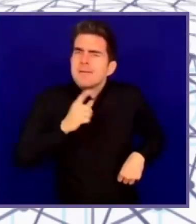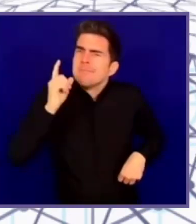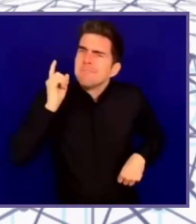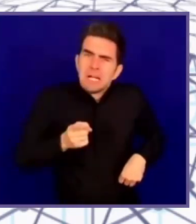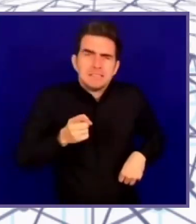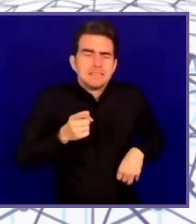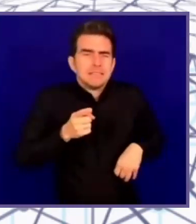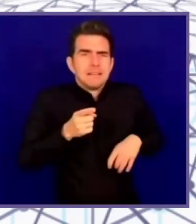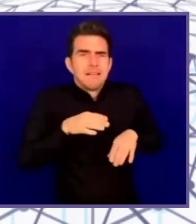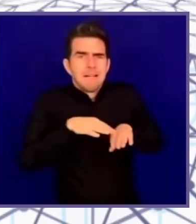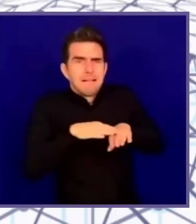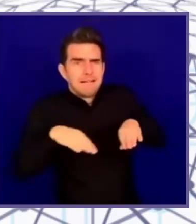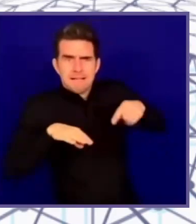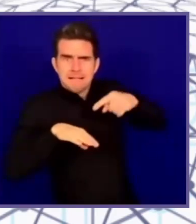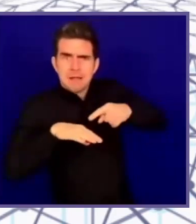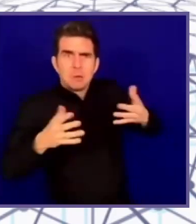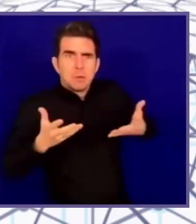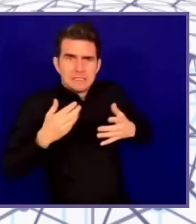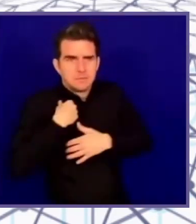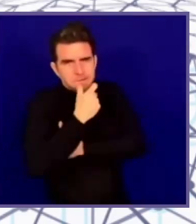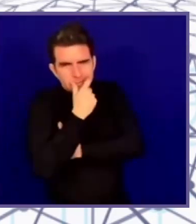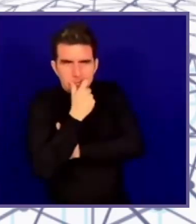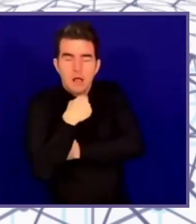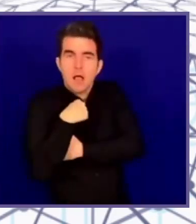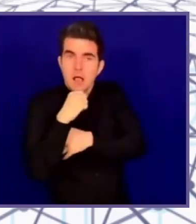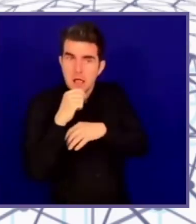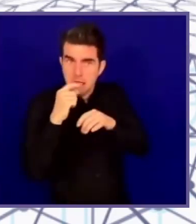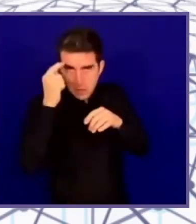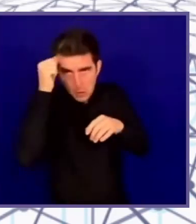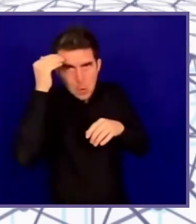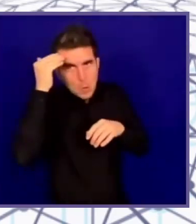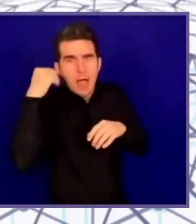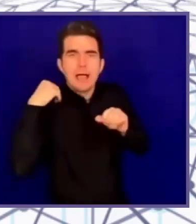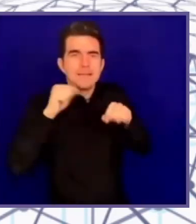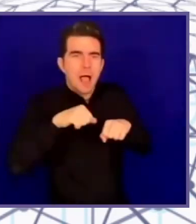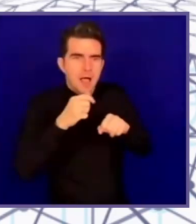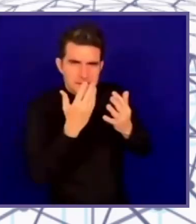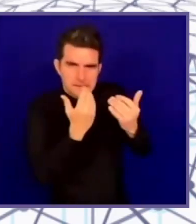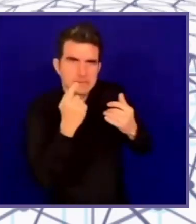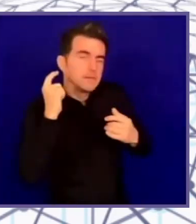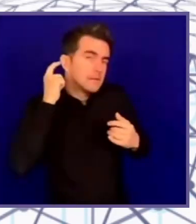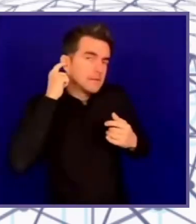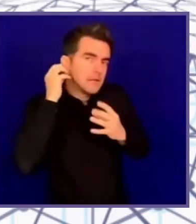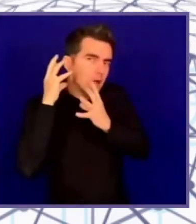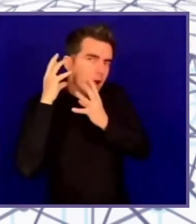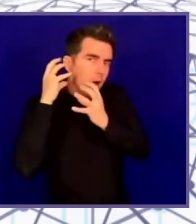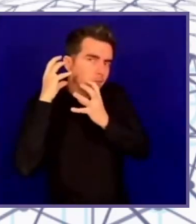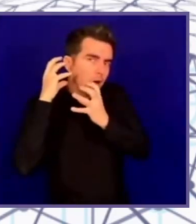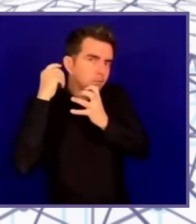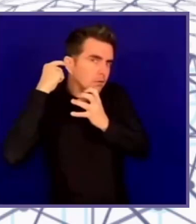work it out. And then five years ago, my daughters were watching a children's documentary about an